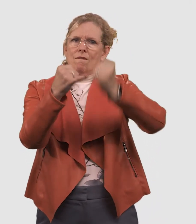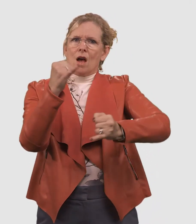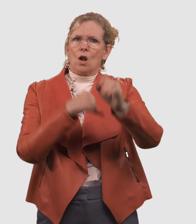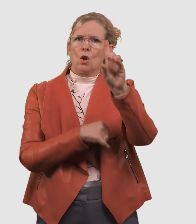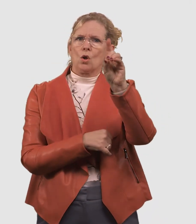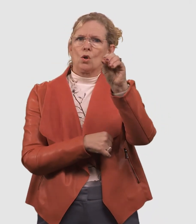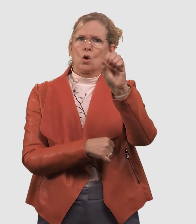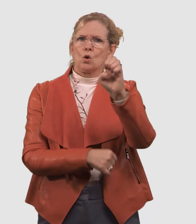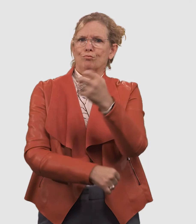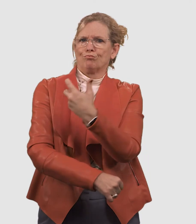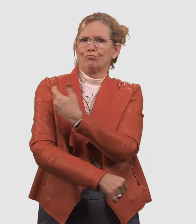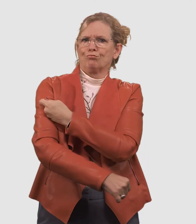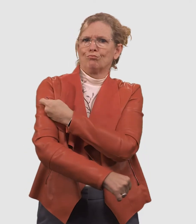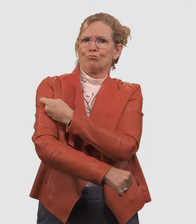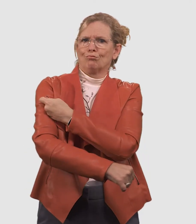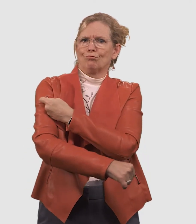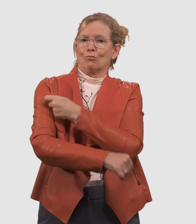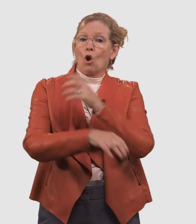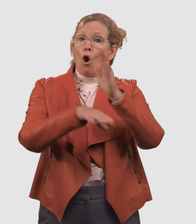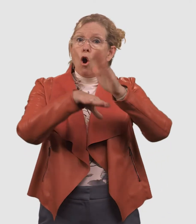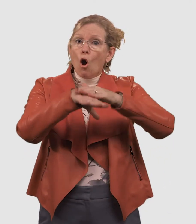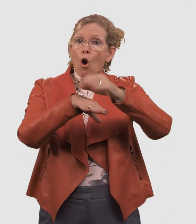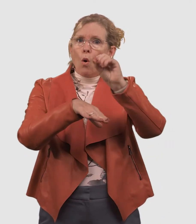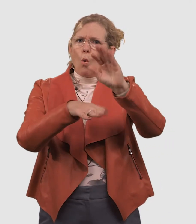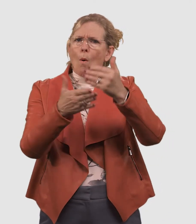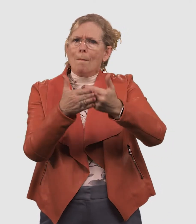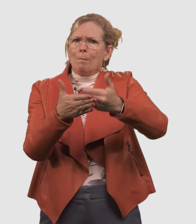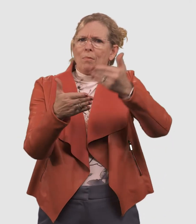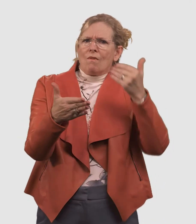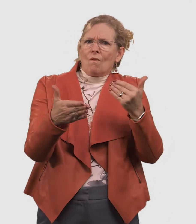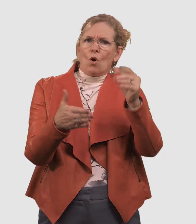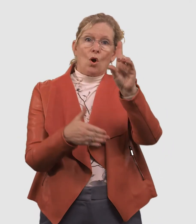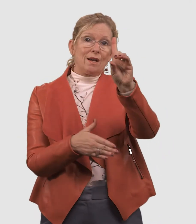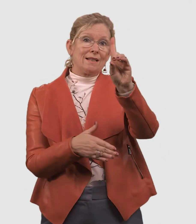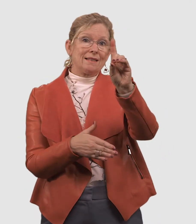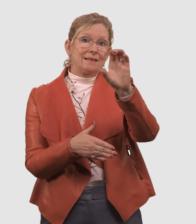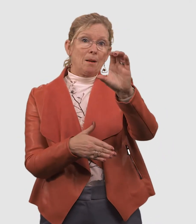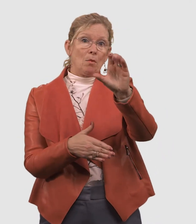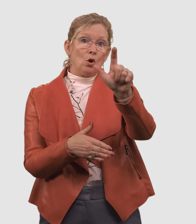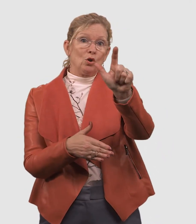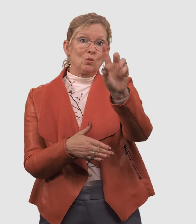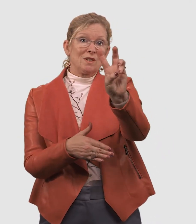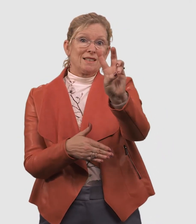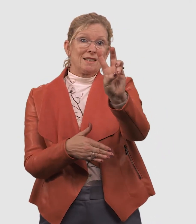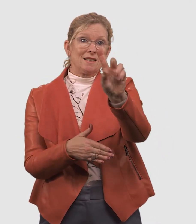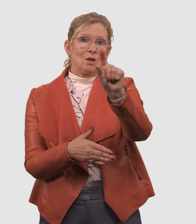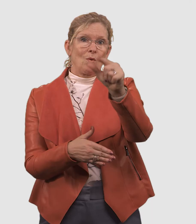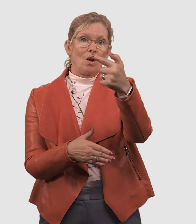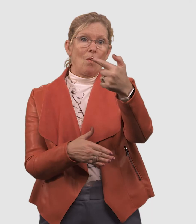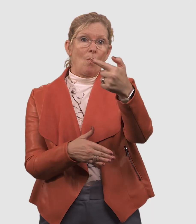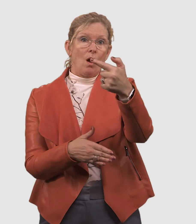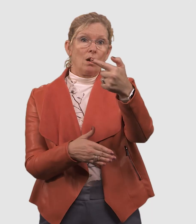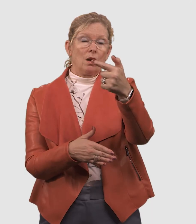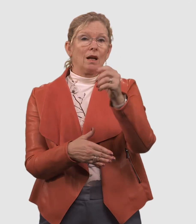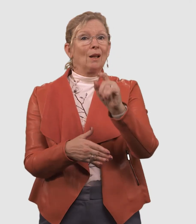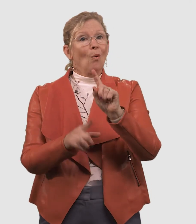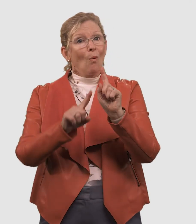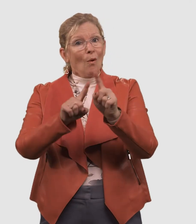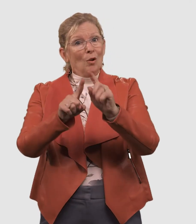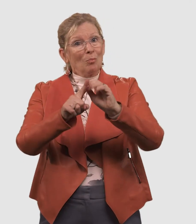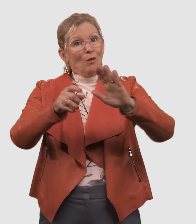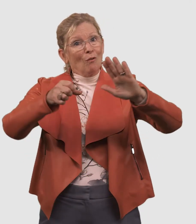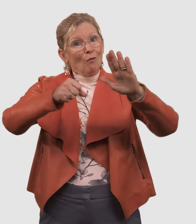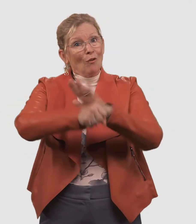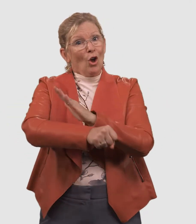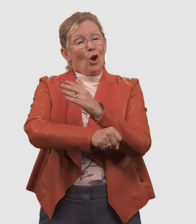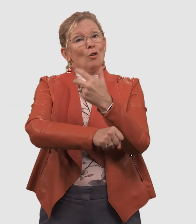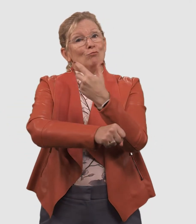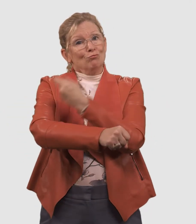will need to receive their final dose of a vaccine regimen on or before December 26, 2021